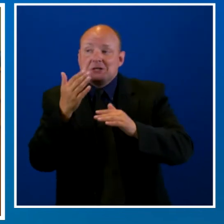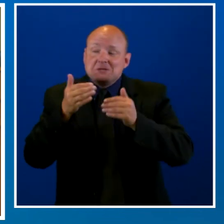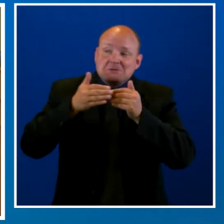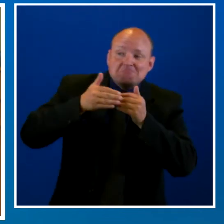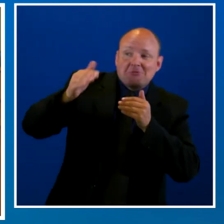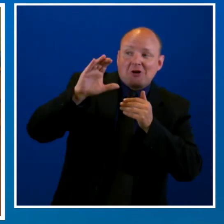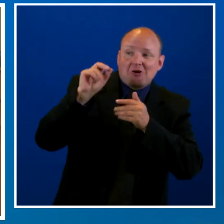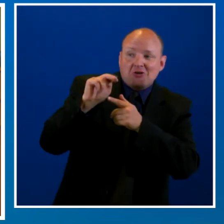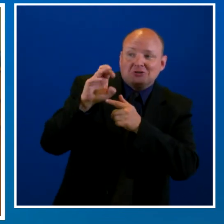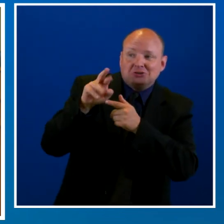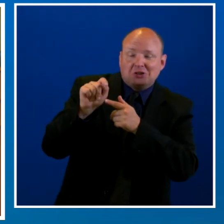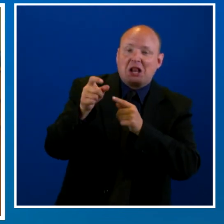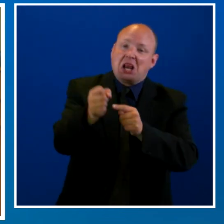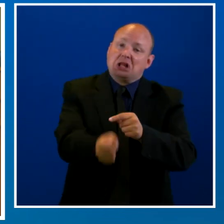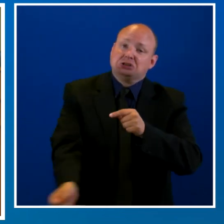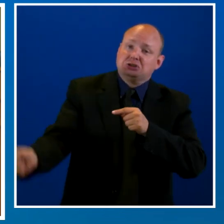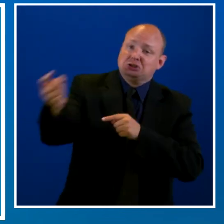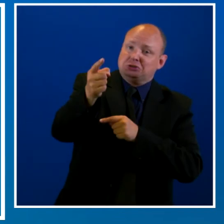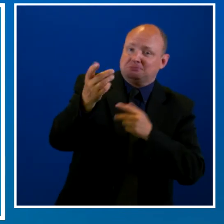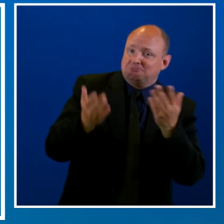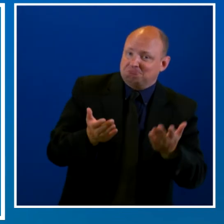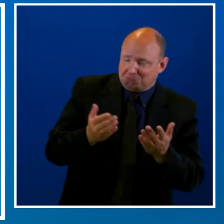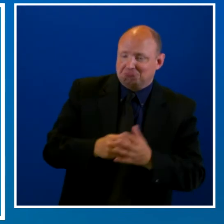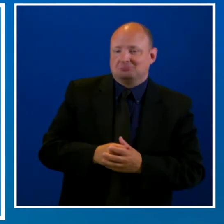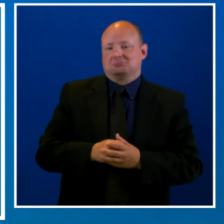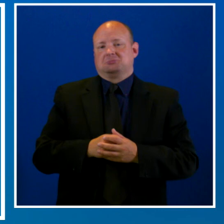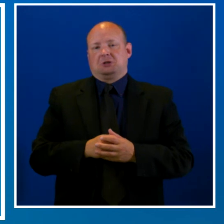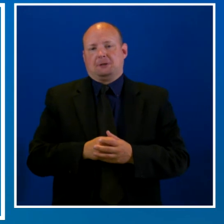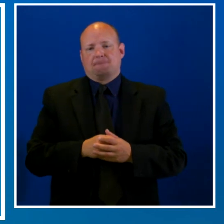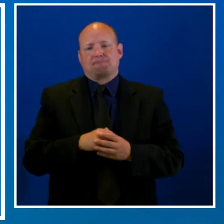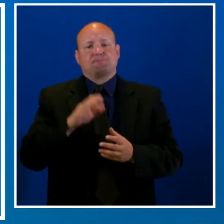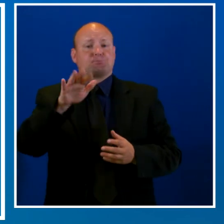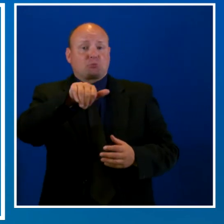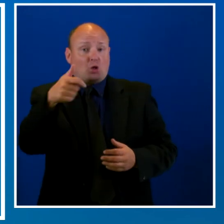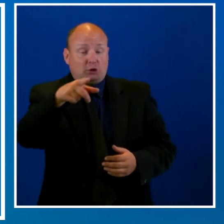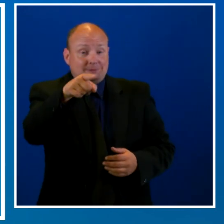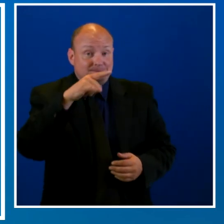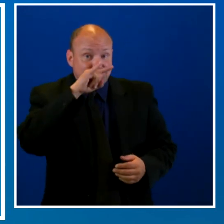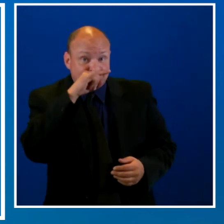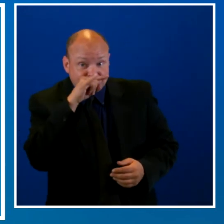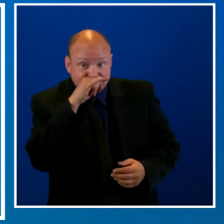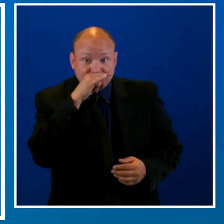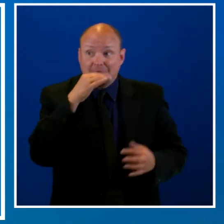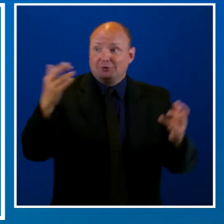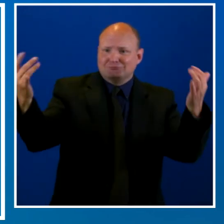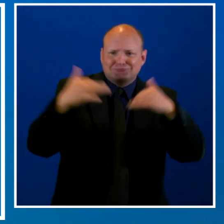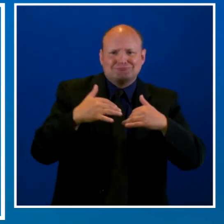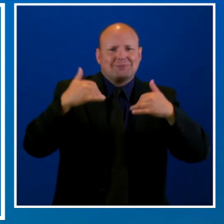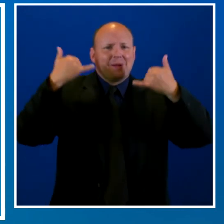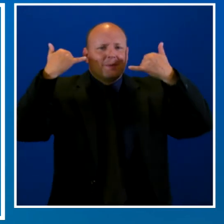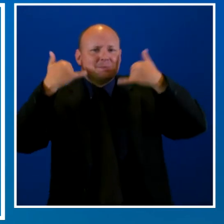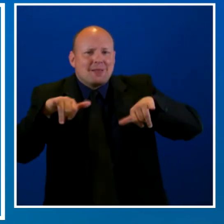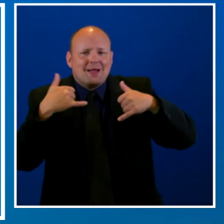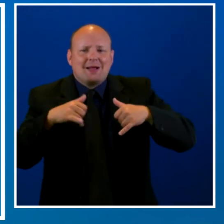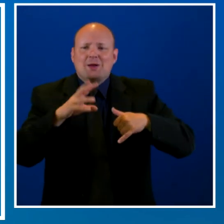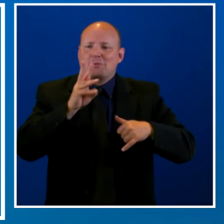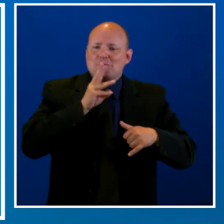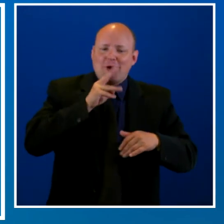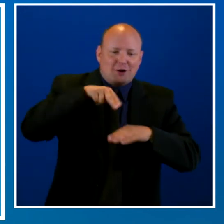And gather your kiddos because starting today, the water feature at Esther Short Park is open for the season.